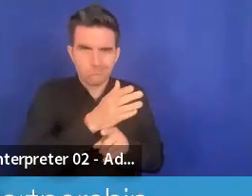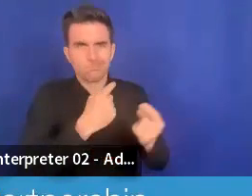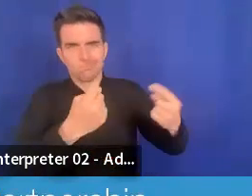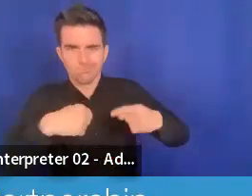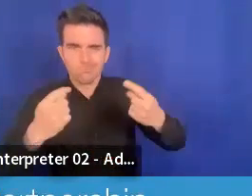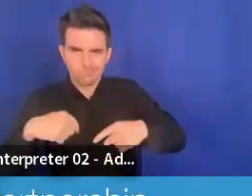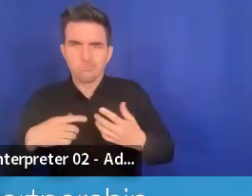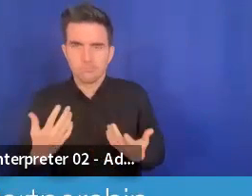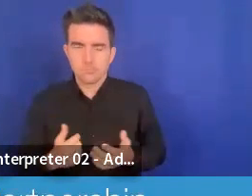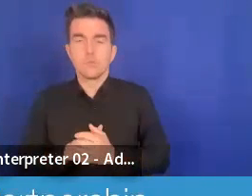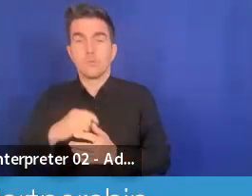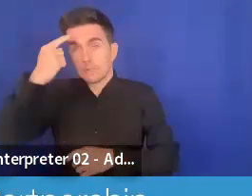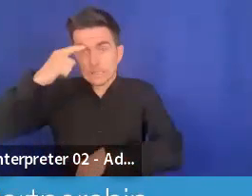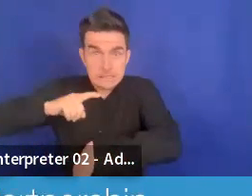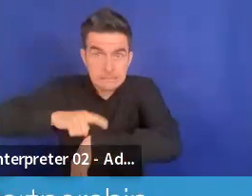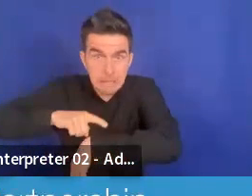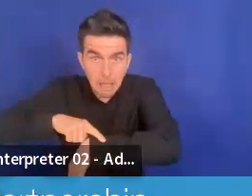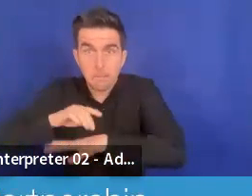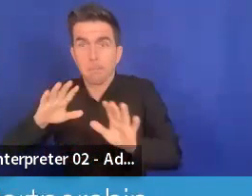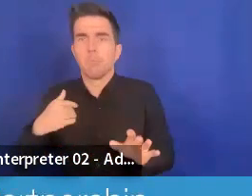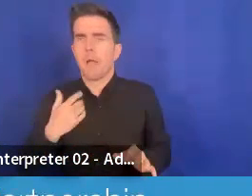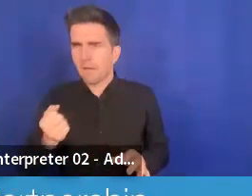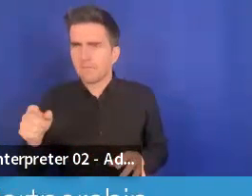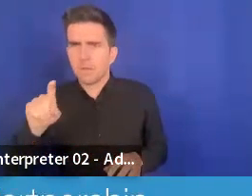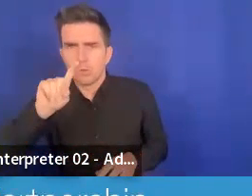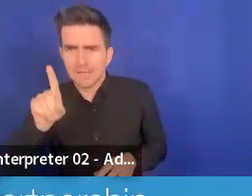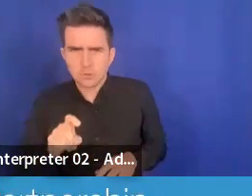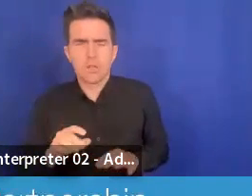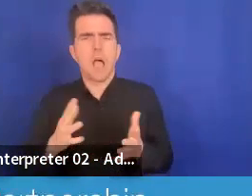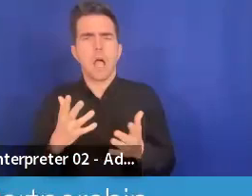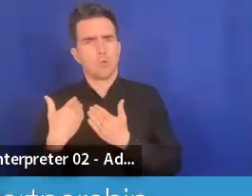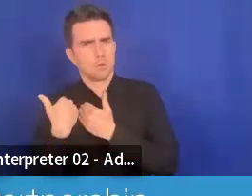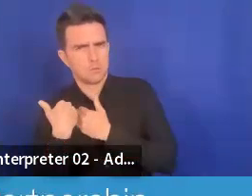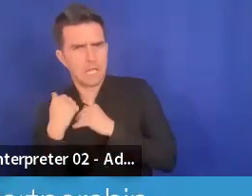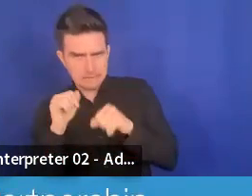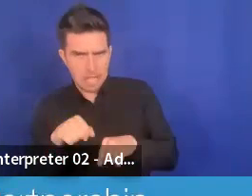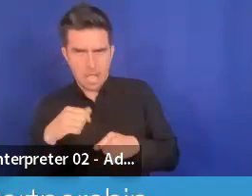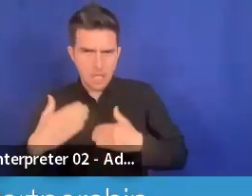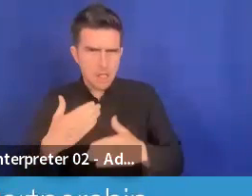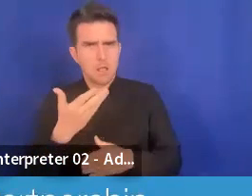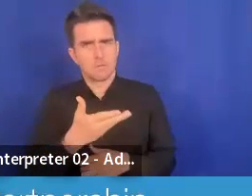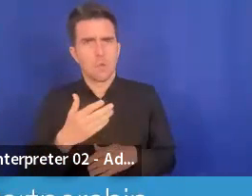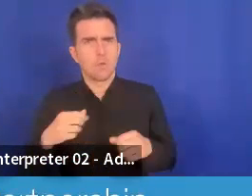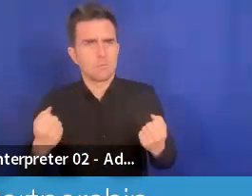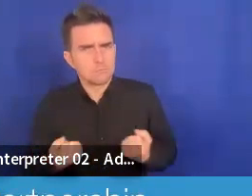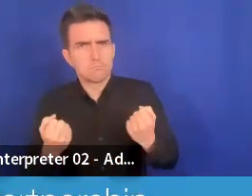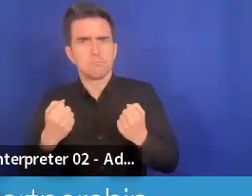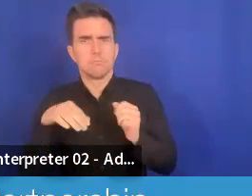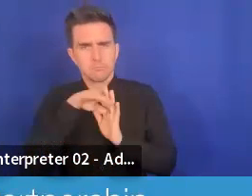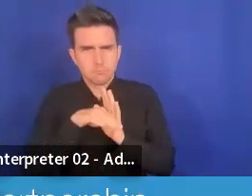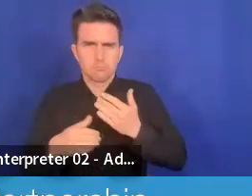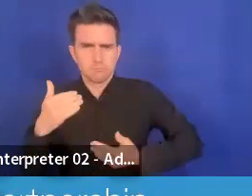I know accountability is a challenging, something that we're deeply committed to as advocates